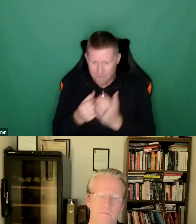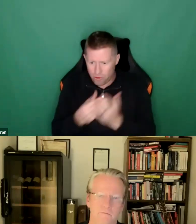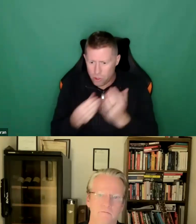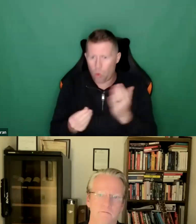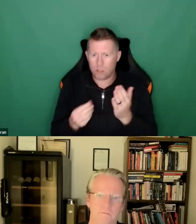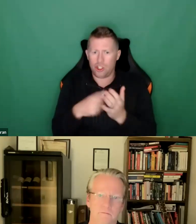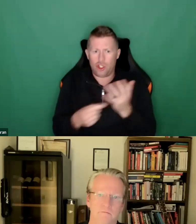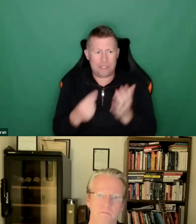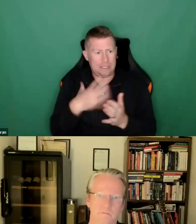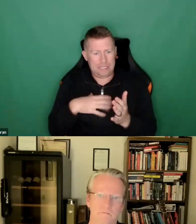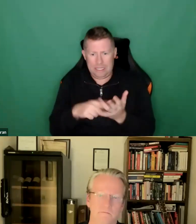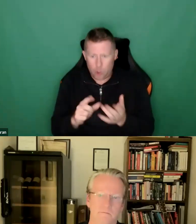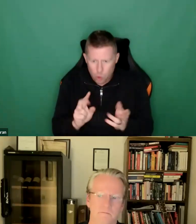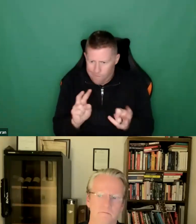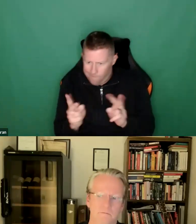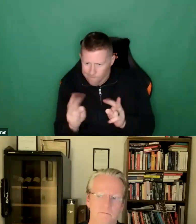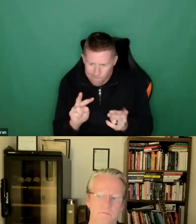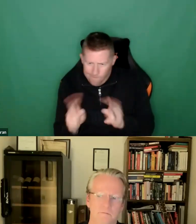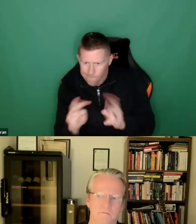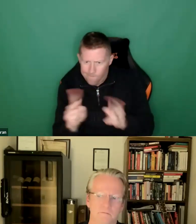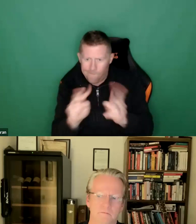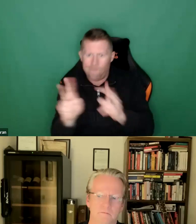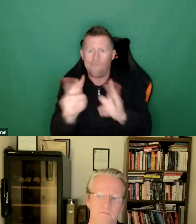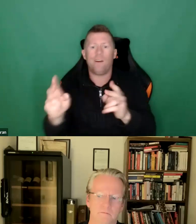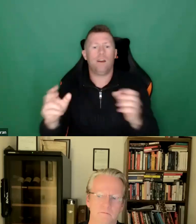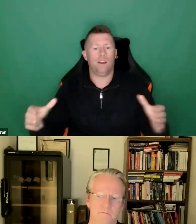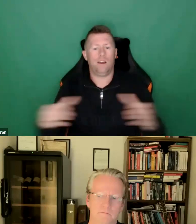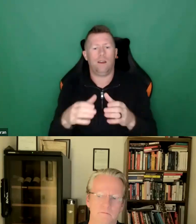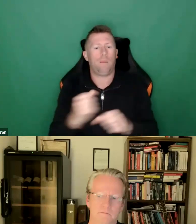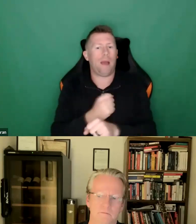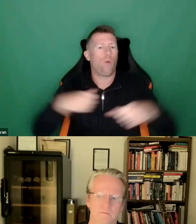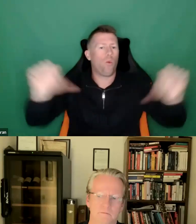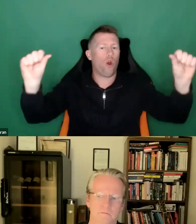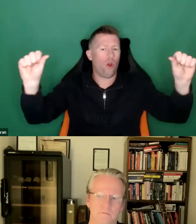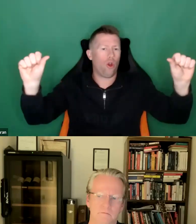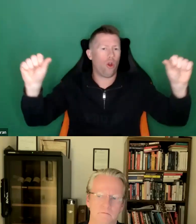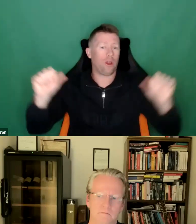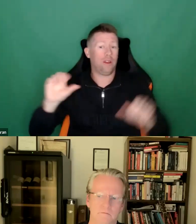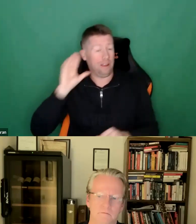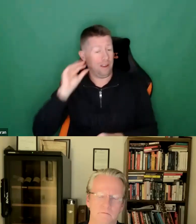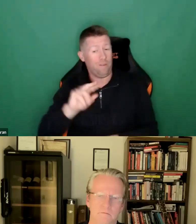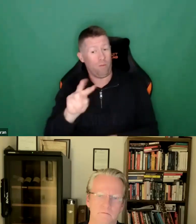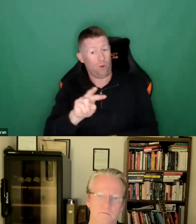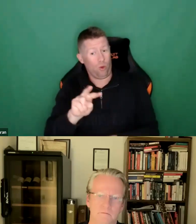don't really use the potential that we have, with the system resources that we have. That perhaps we are